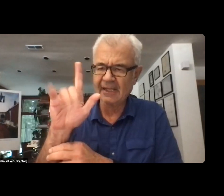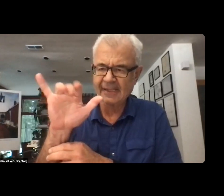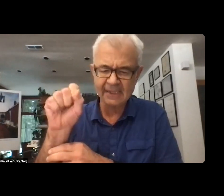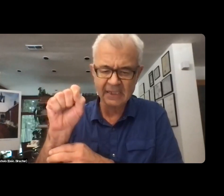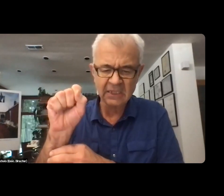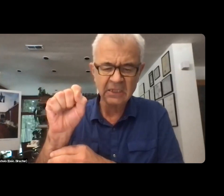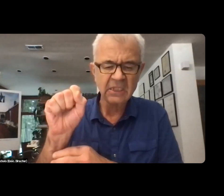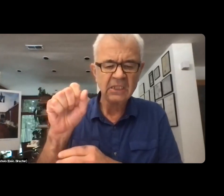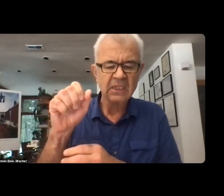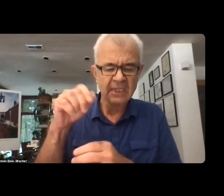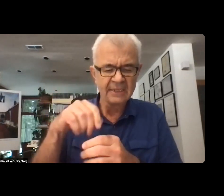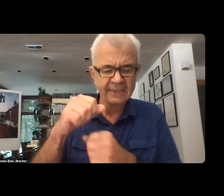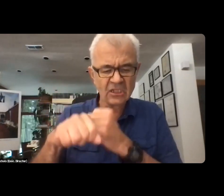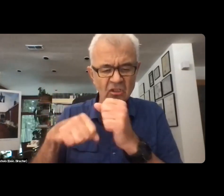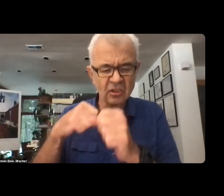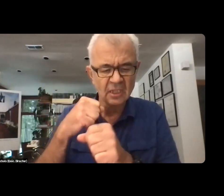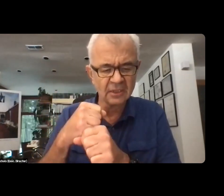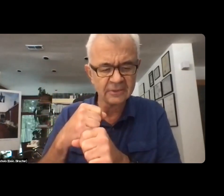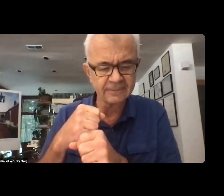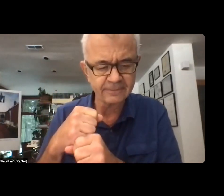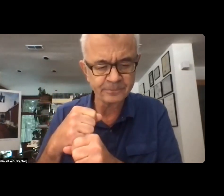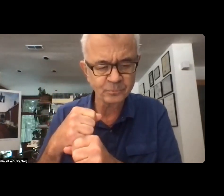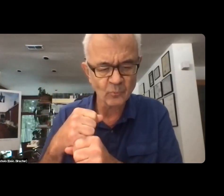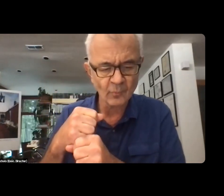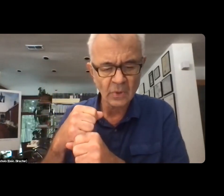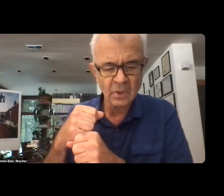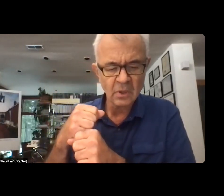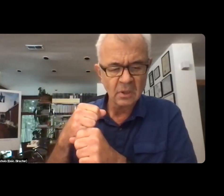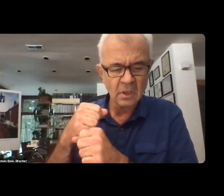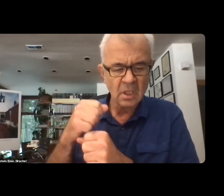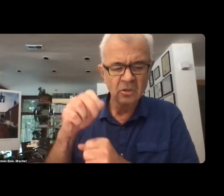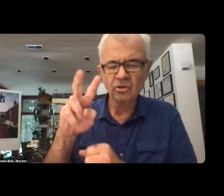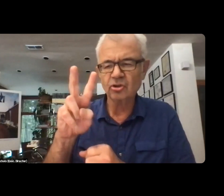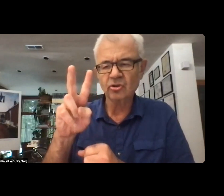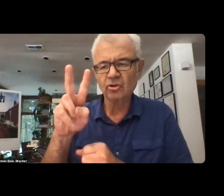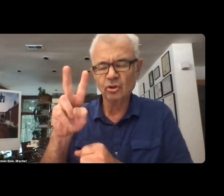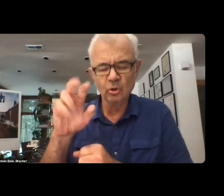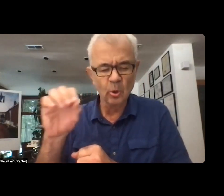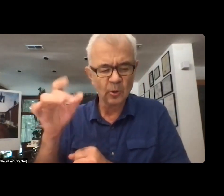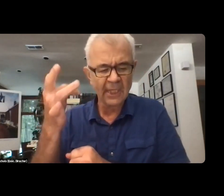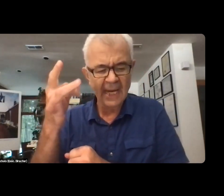University of California at Berkeley.